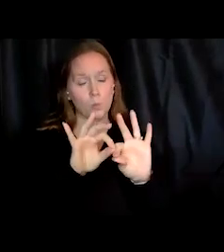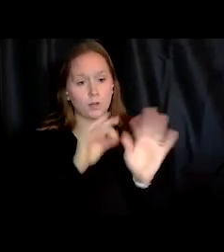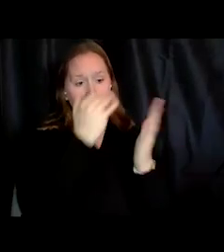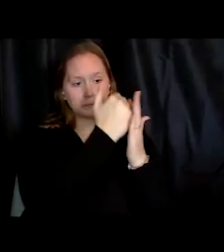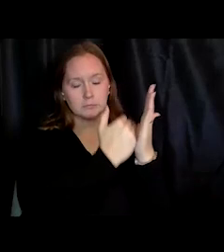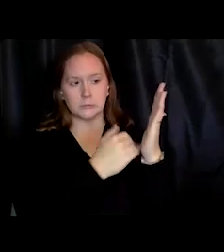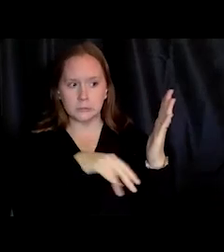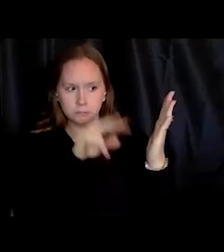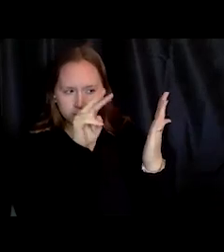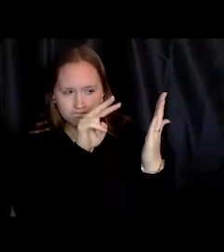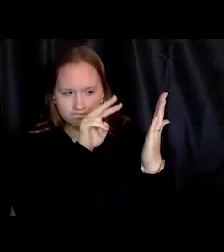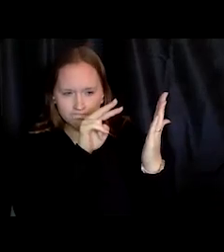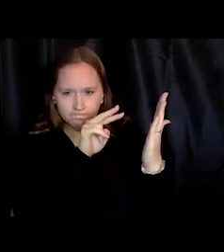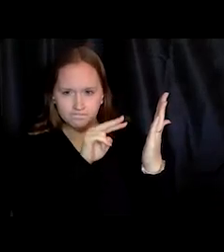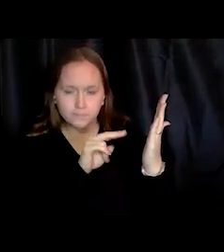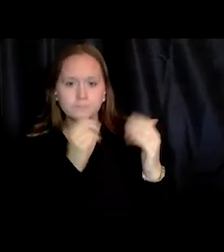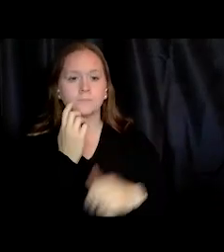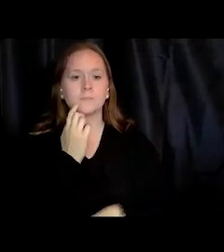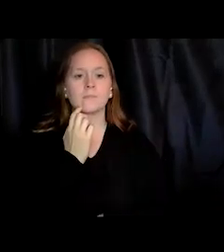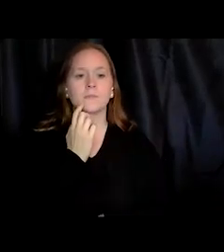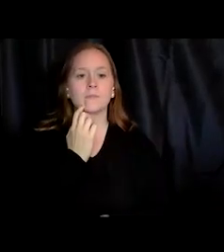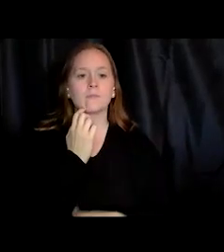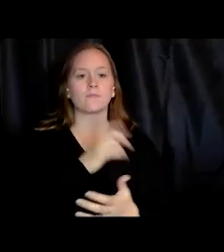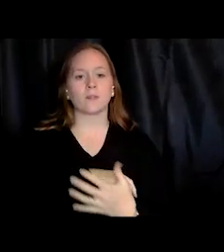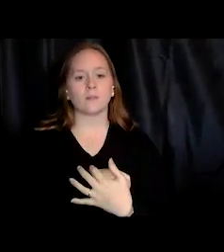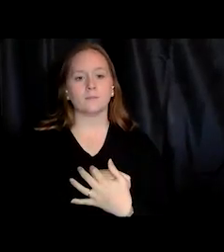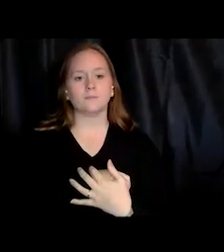Paragraph A focuses on the symptoms, not the diagnosis. If you'll see,